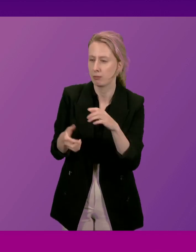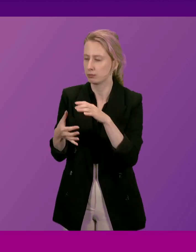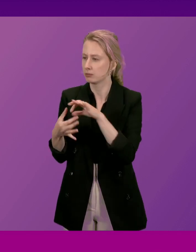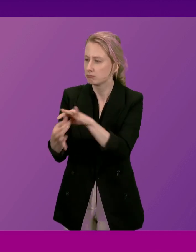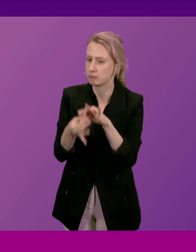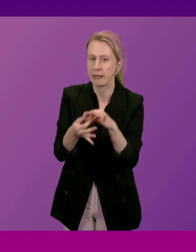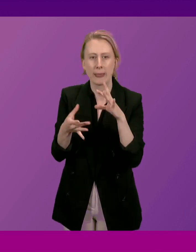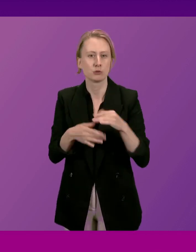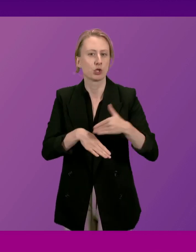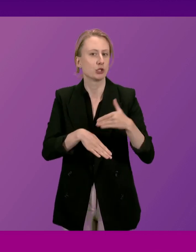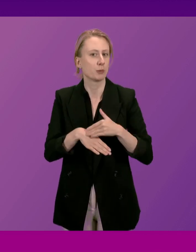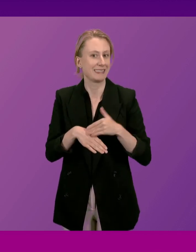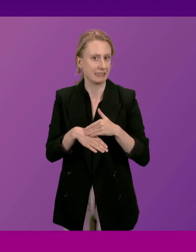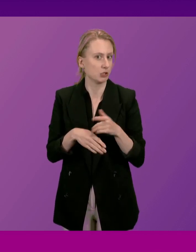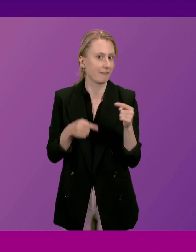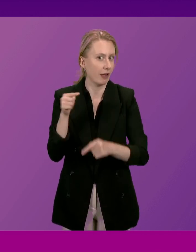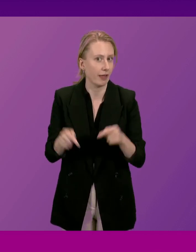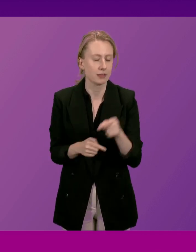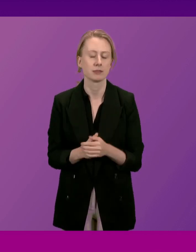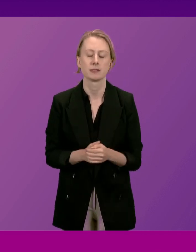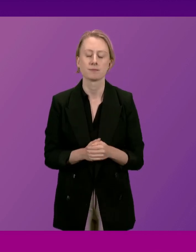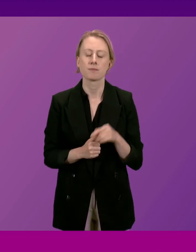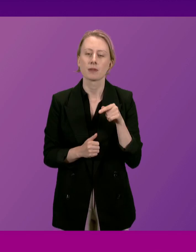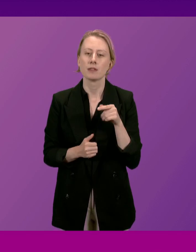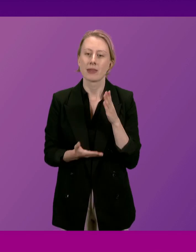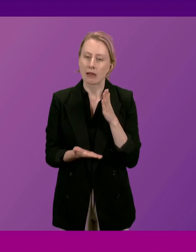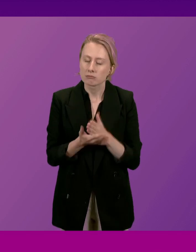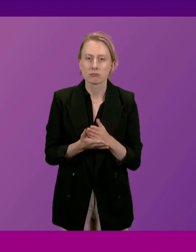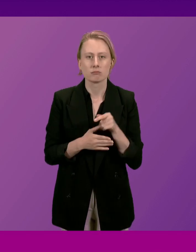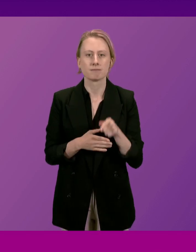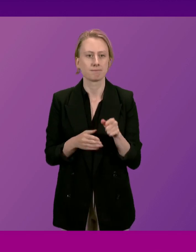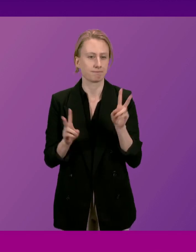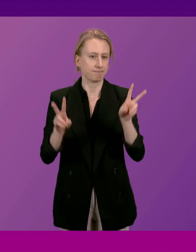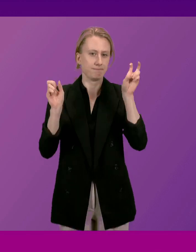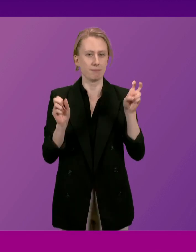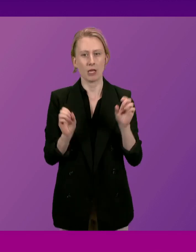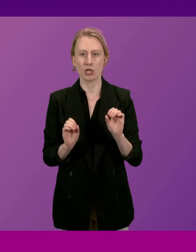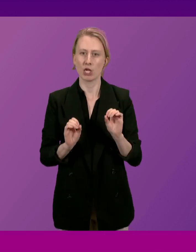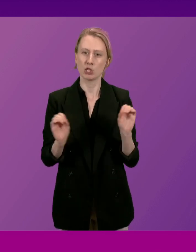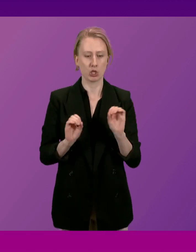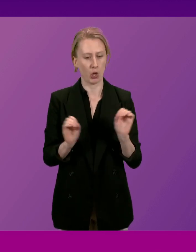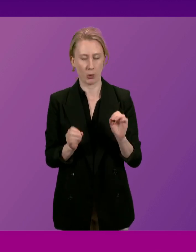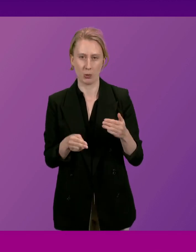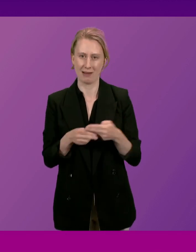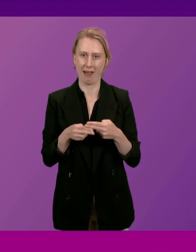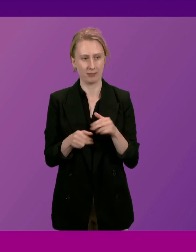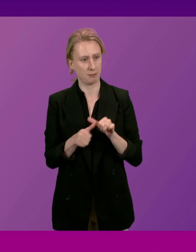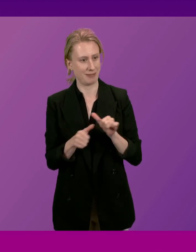and YouthLink Scotland takes the no knives, better lives training to hundreds of practitioners.